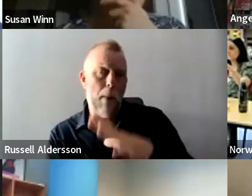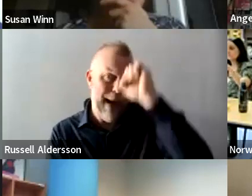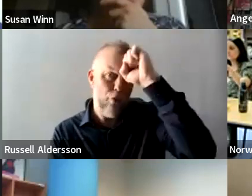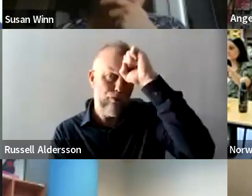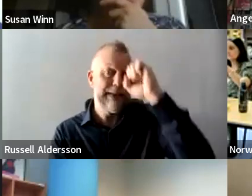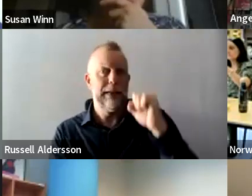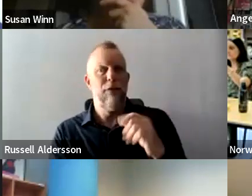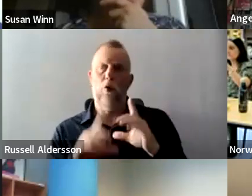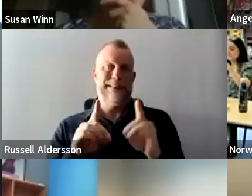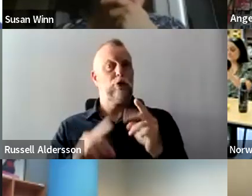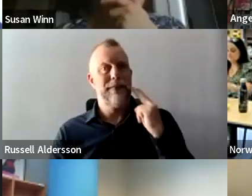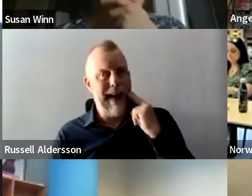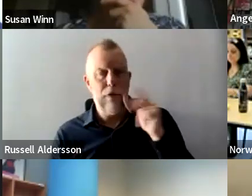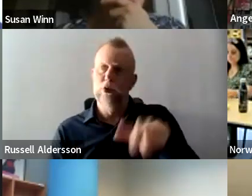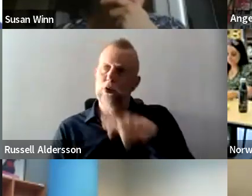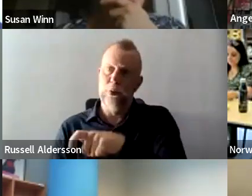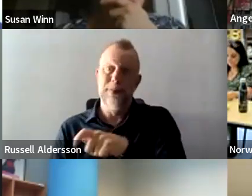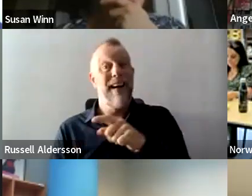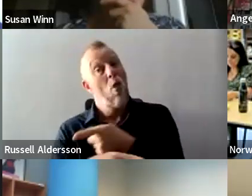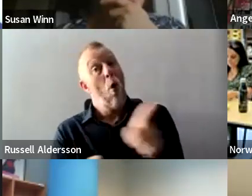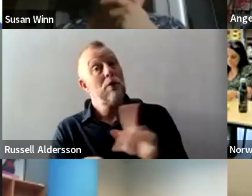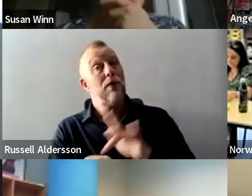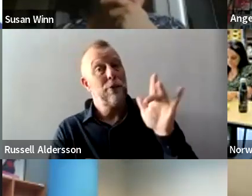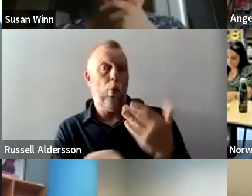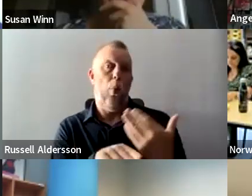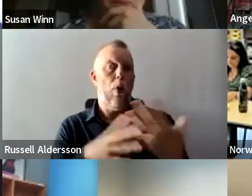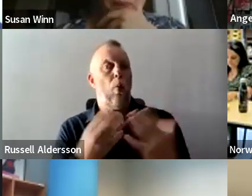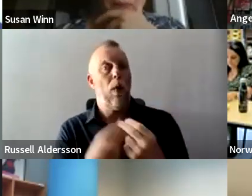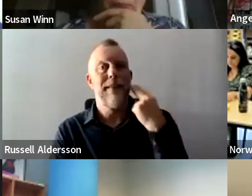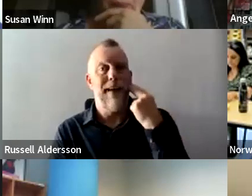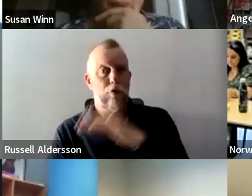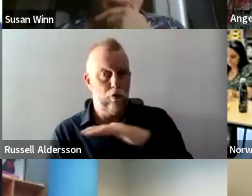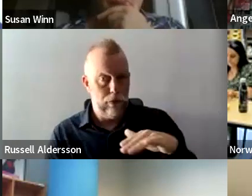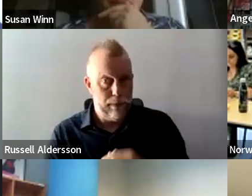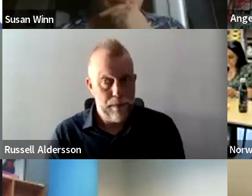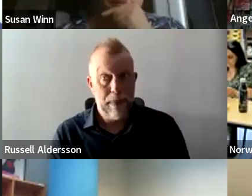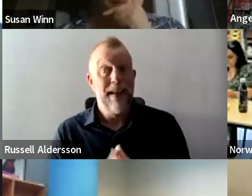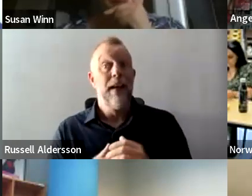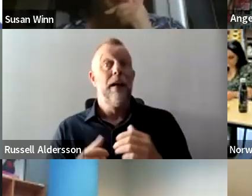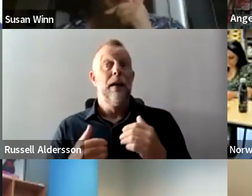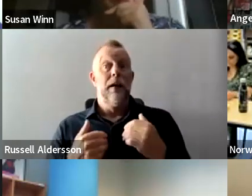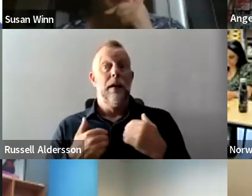of the deaf, students and those professionals working with deaf children. I happened to be seasoned enough